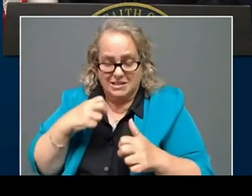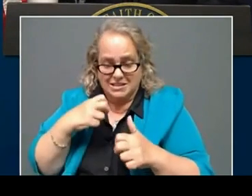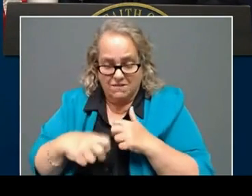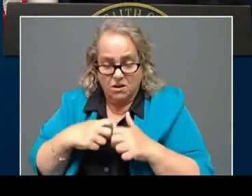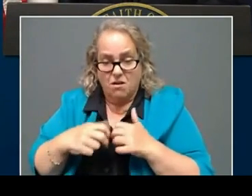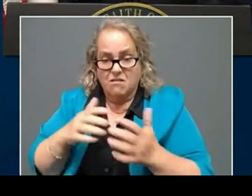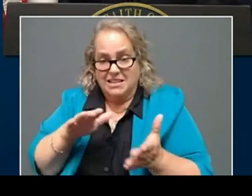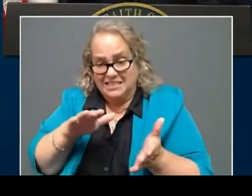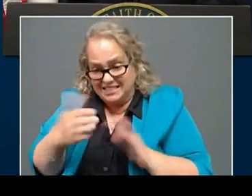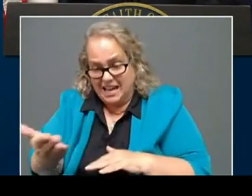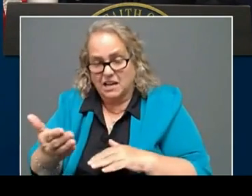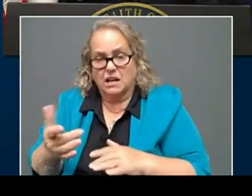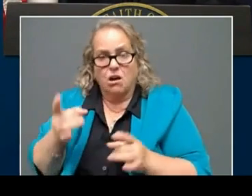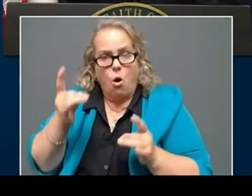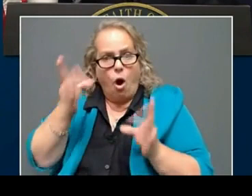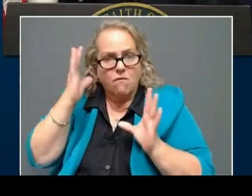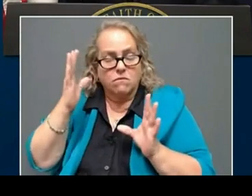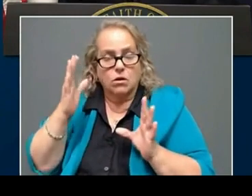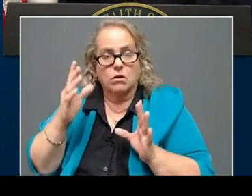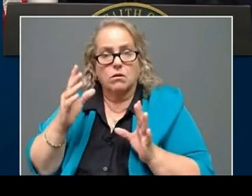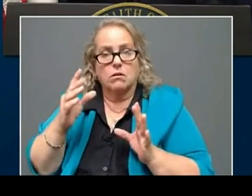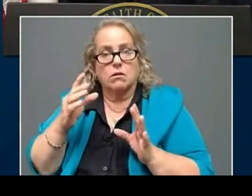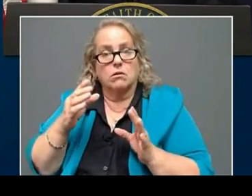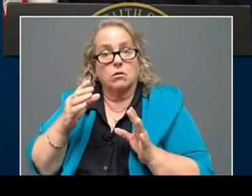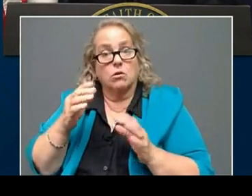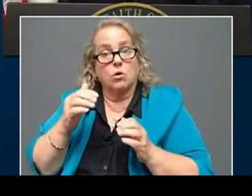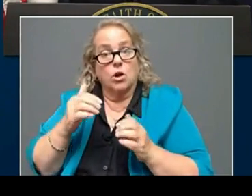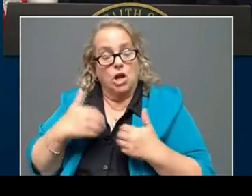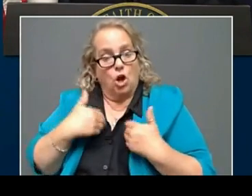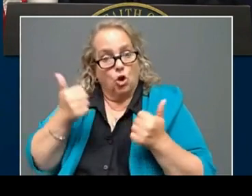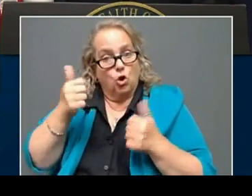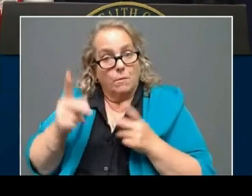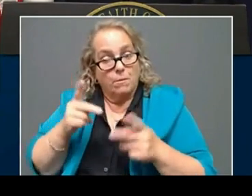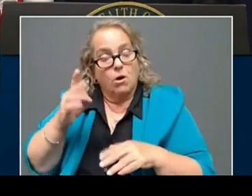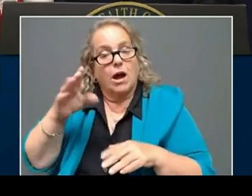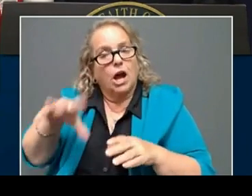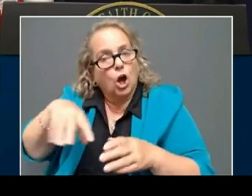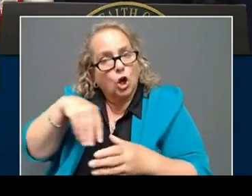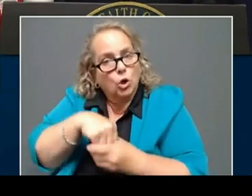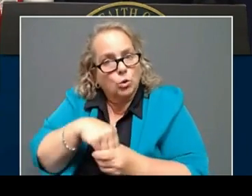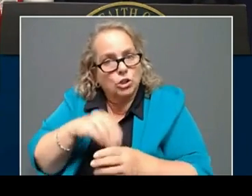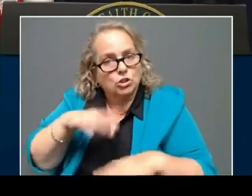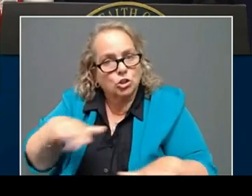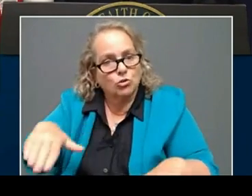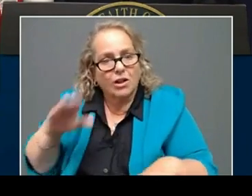younger people, including Children than we have seen in any of the traditional